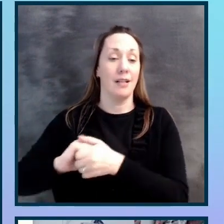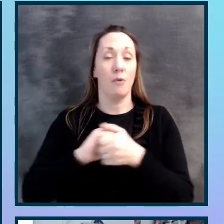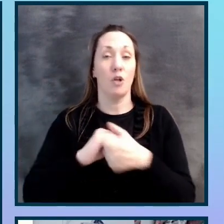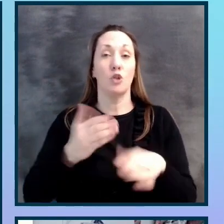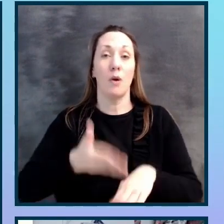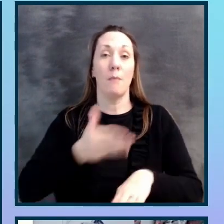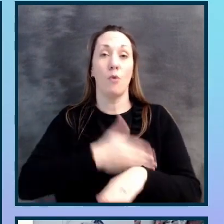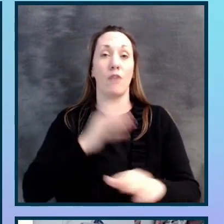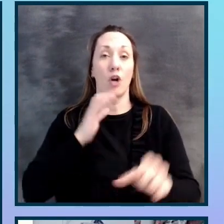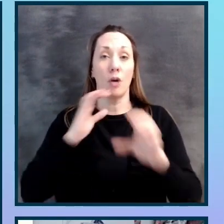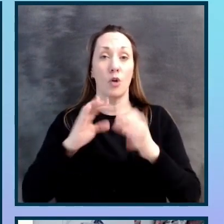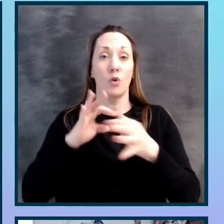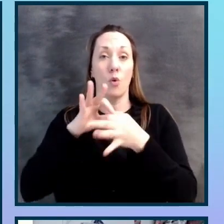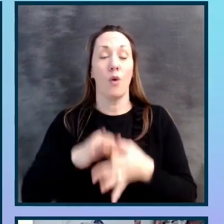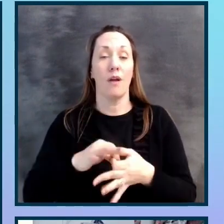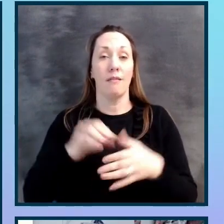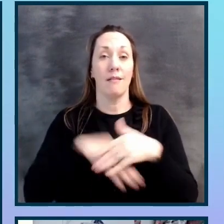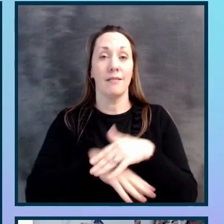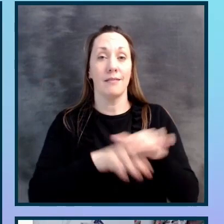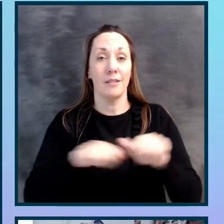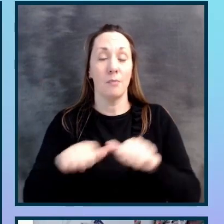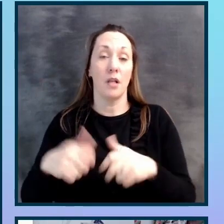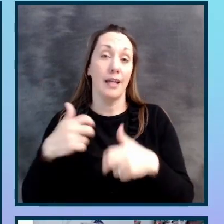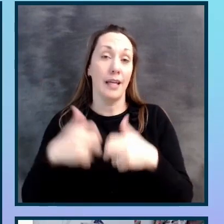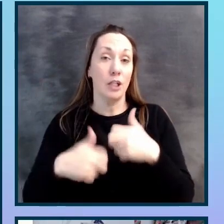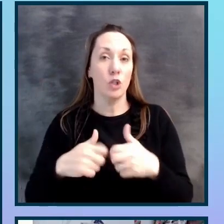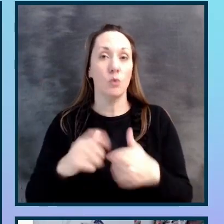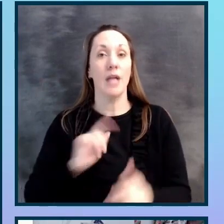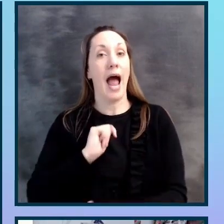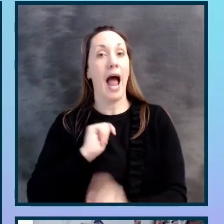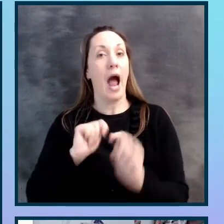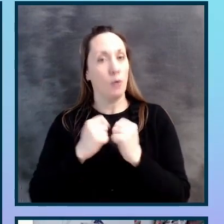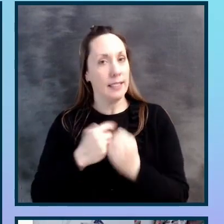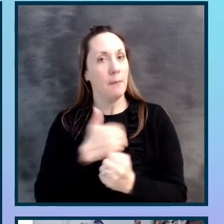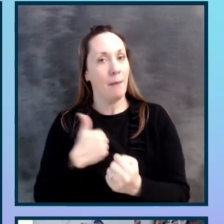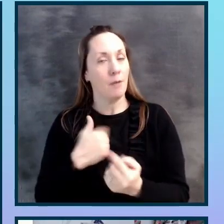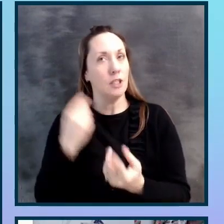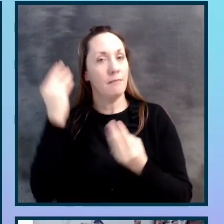regarding accessibility issues. Our team members are thinking about accessibility,